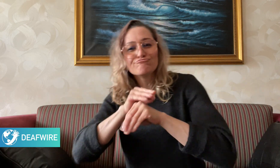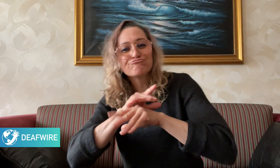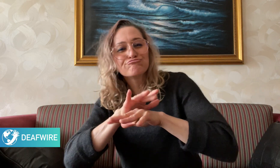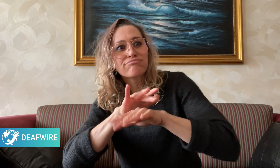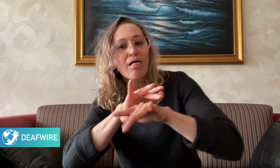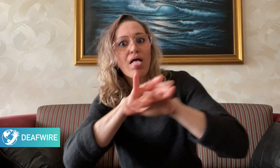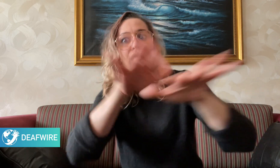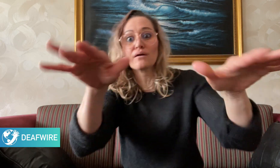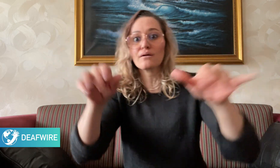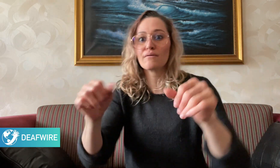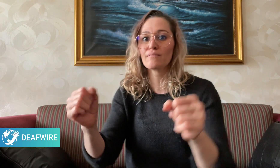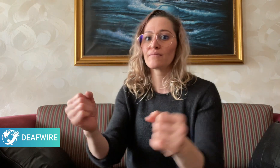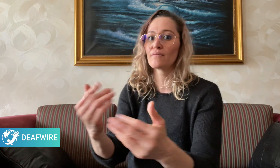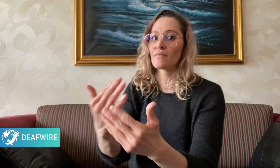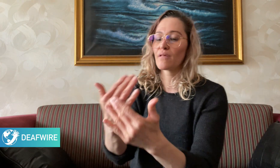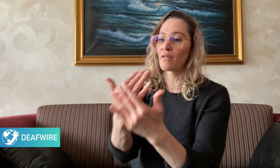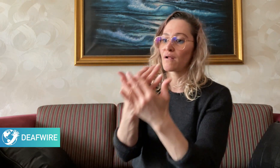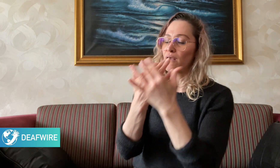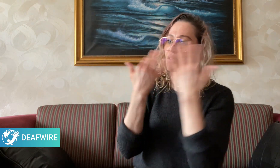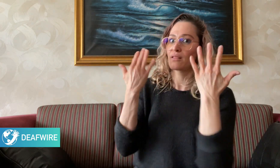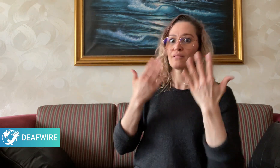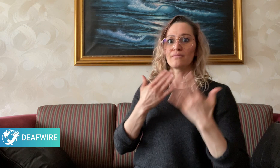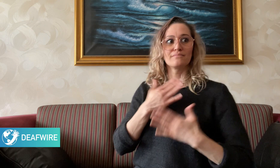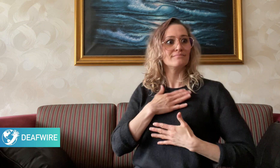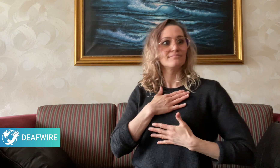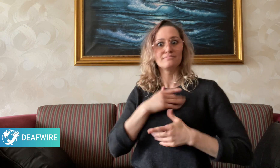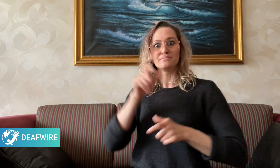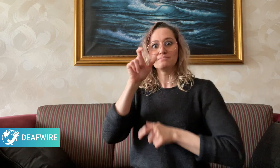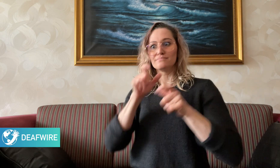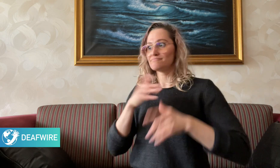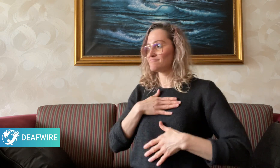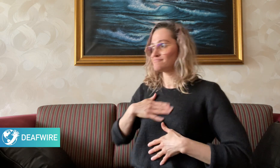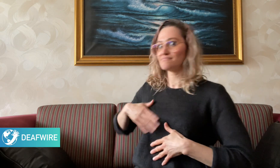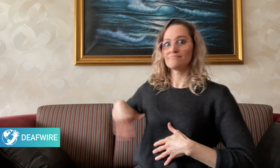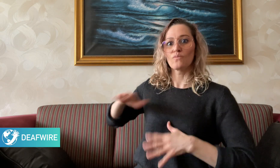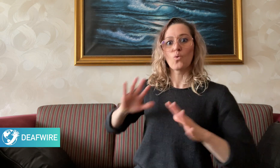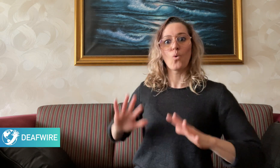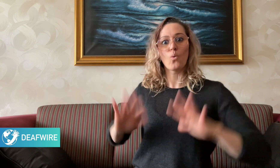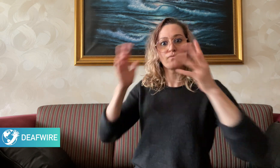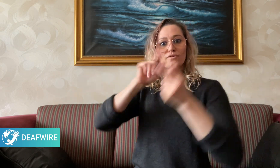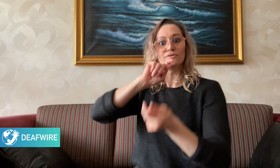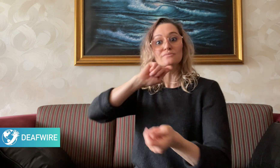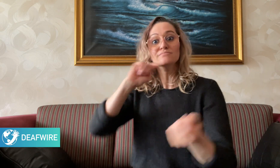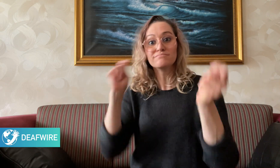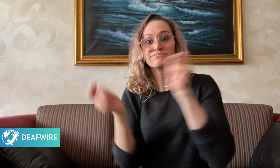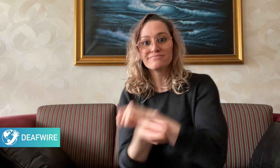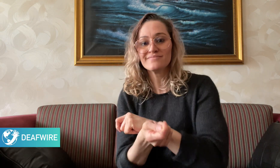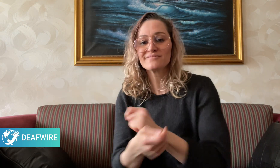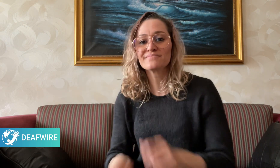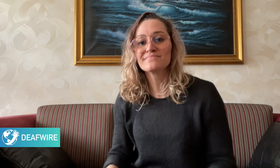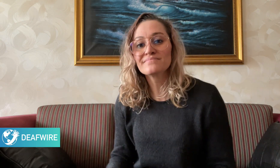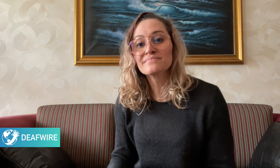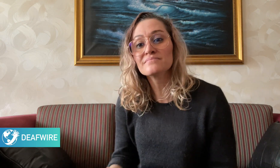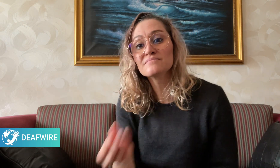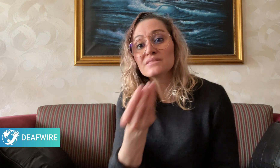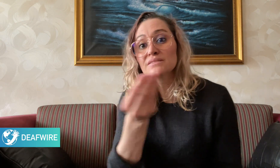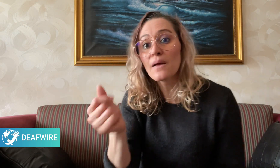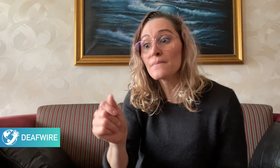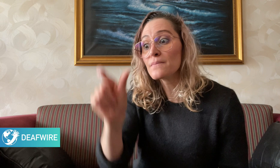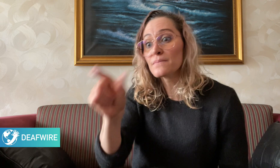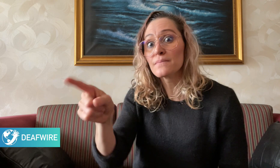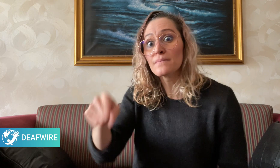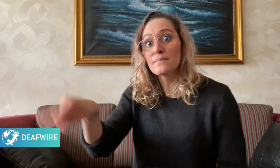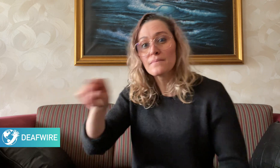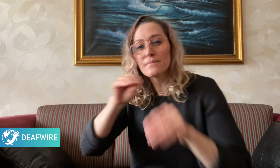of how influencers can influence people’s lives.